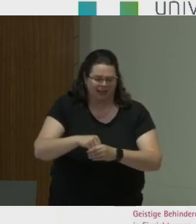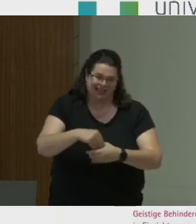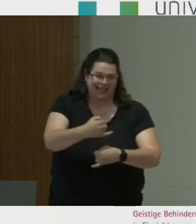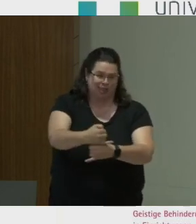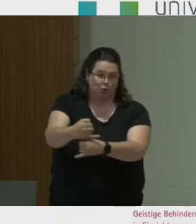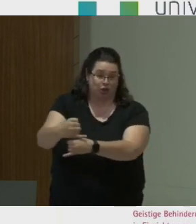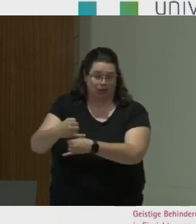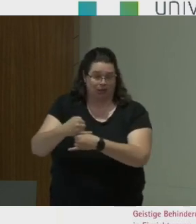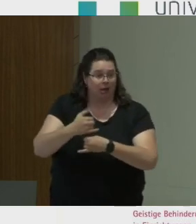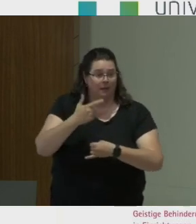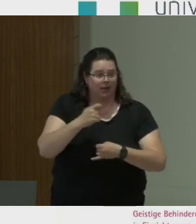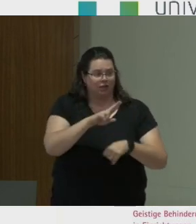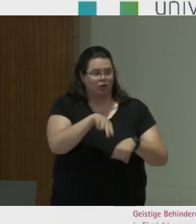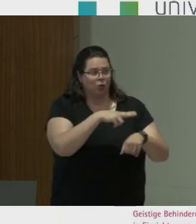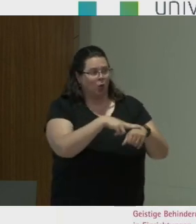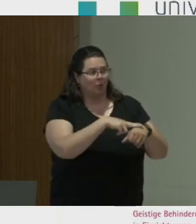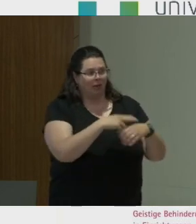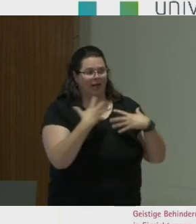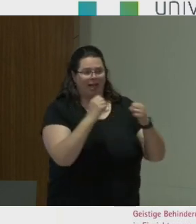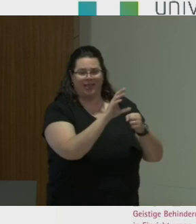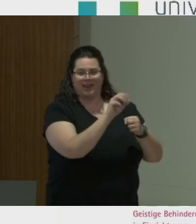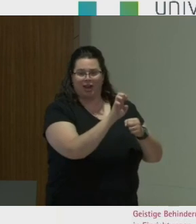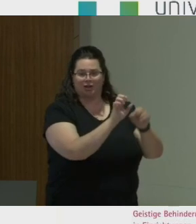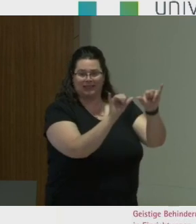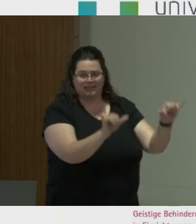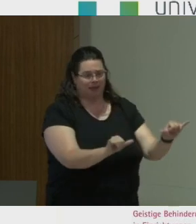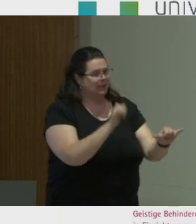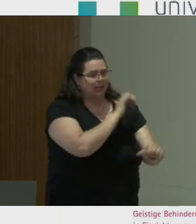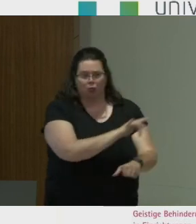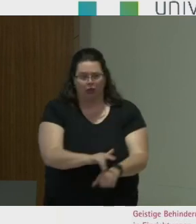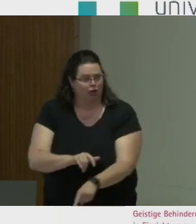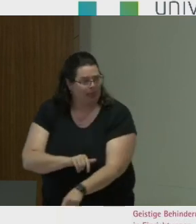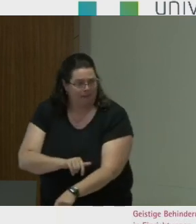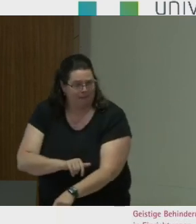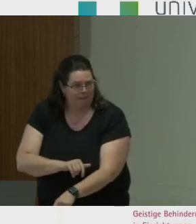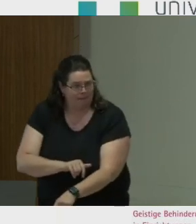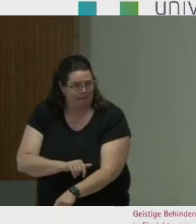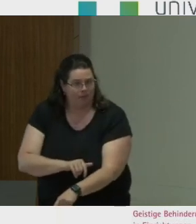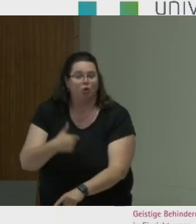system didn't reach these persons. So we had to go to the institutions.